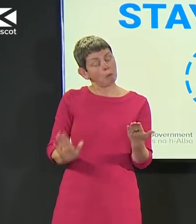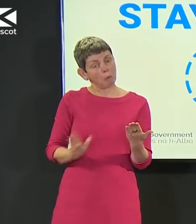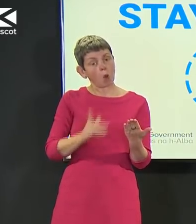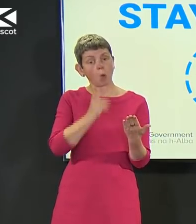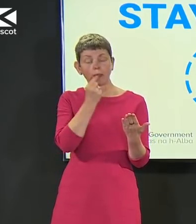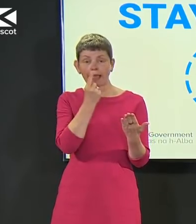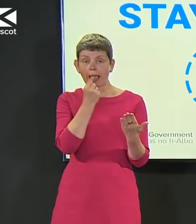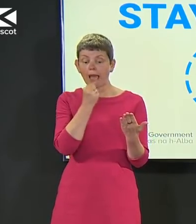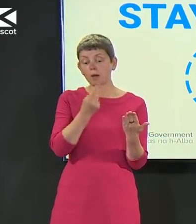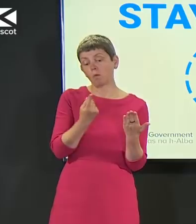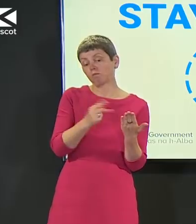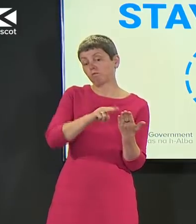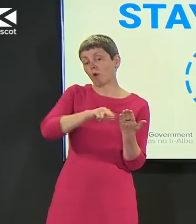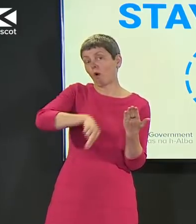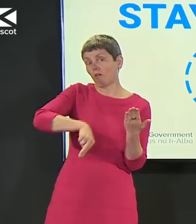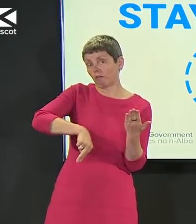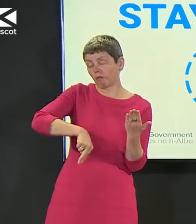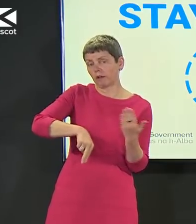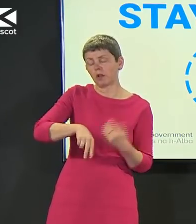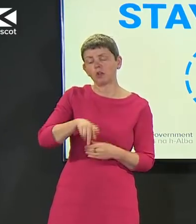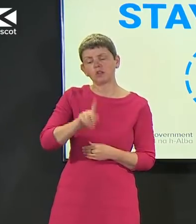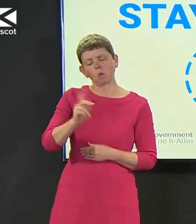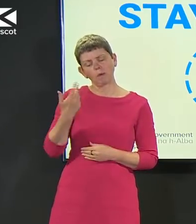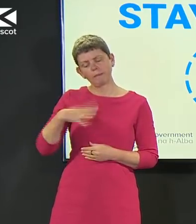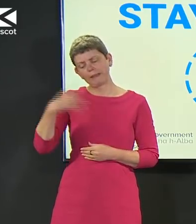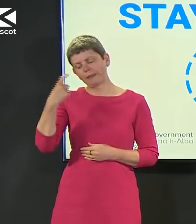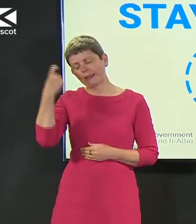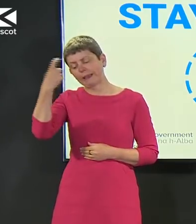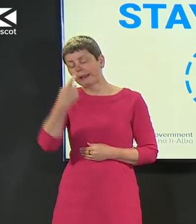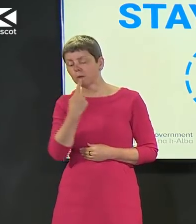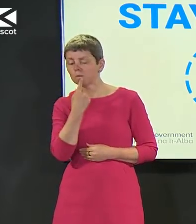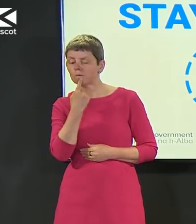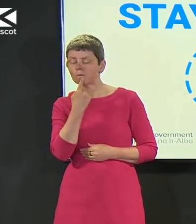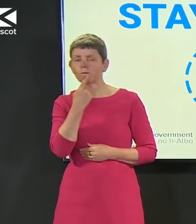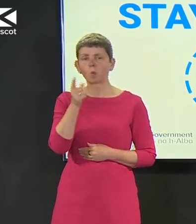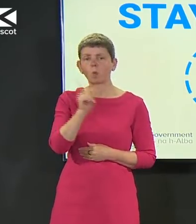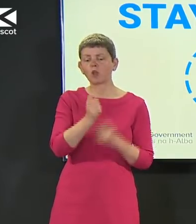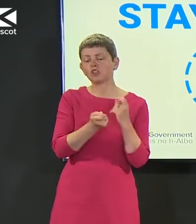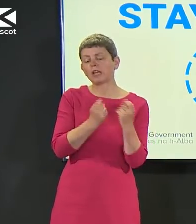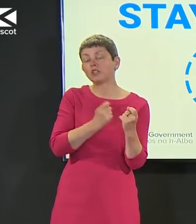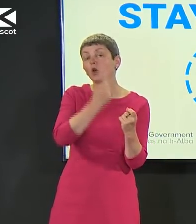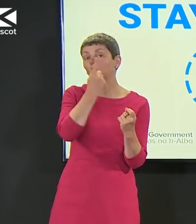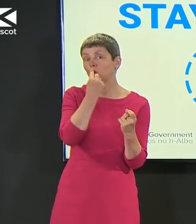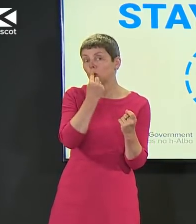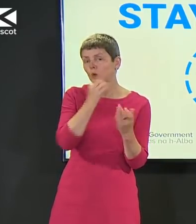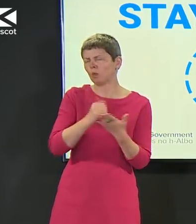we've considered whether we can bring forward any changes that will particularly boost mental health